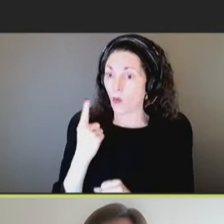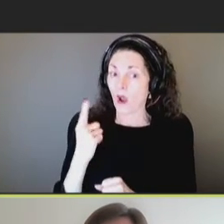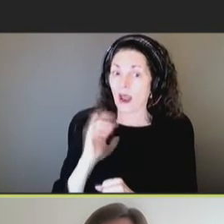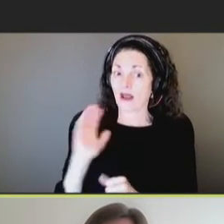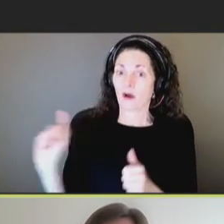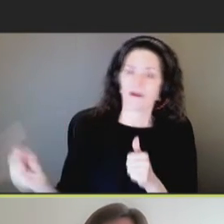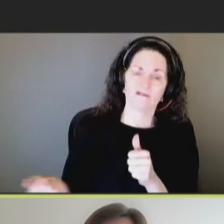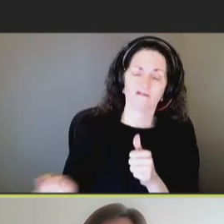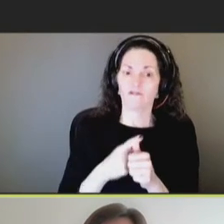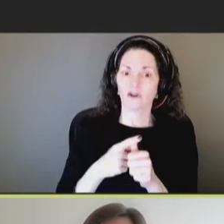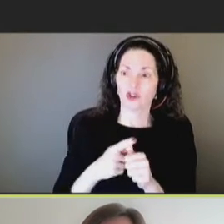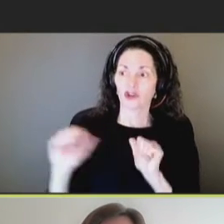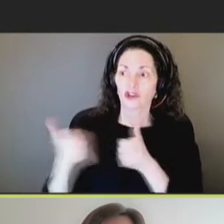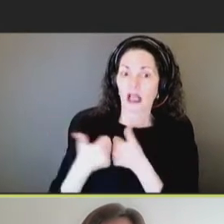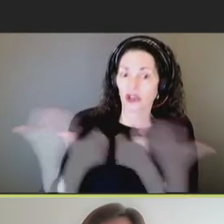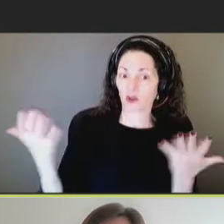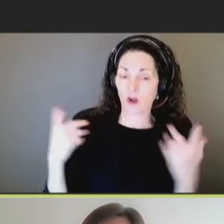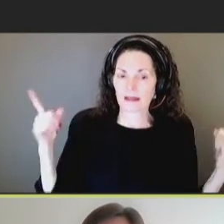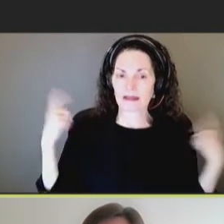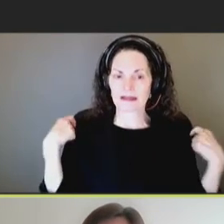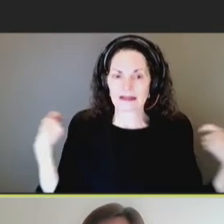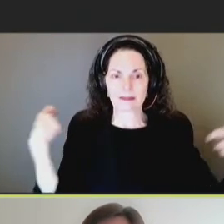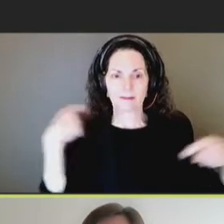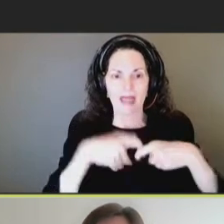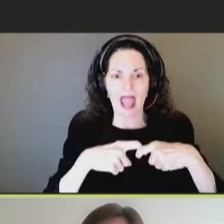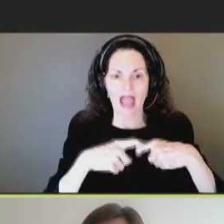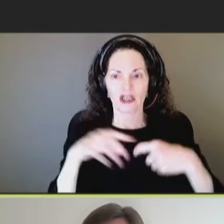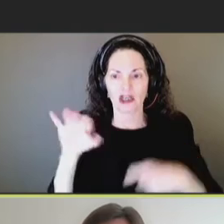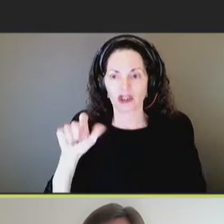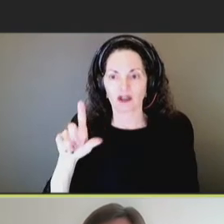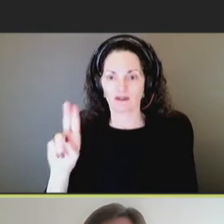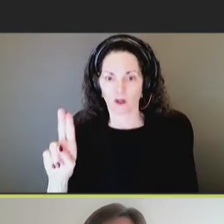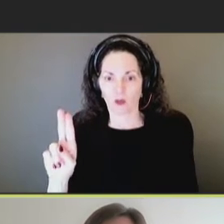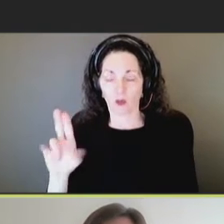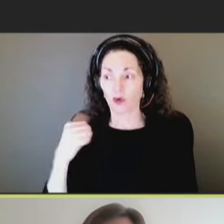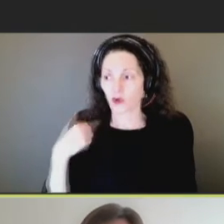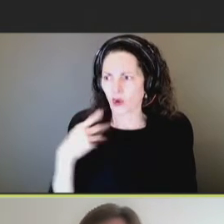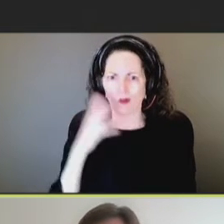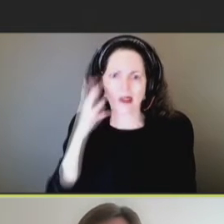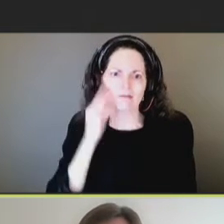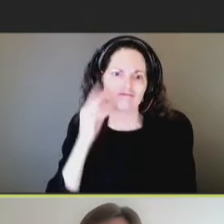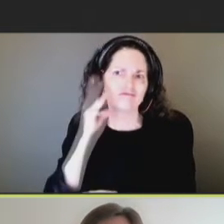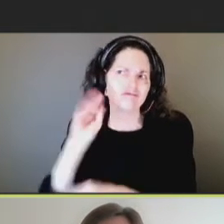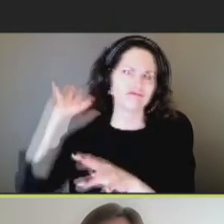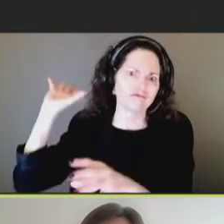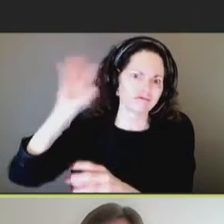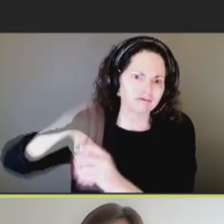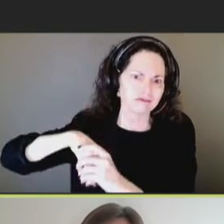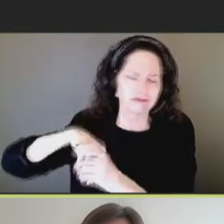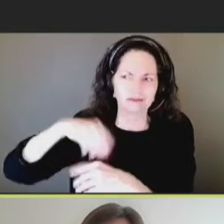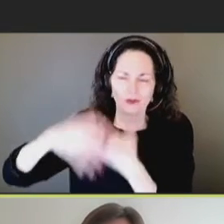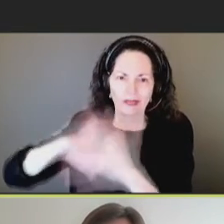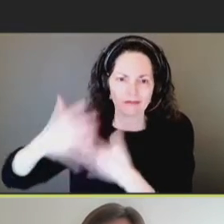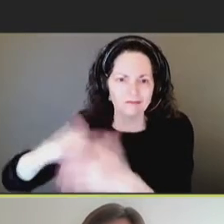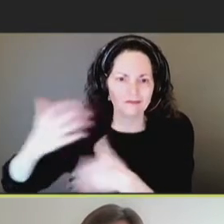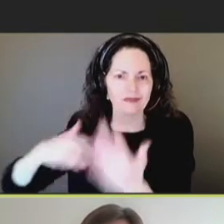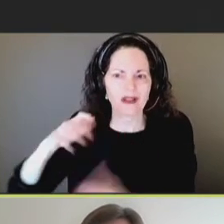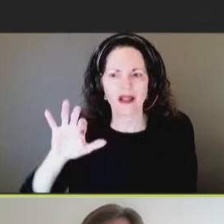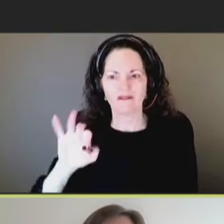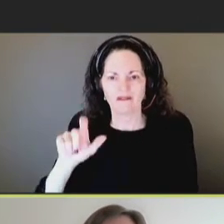flu. And so, we've really been involved in influenza for a very long time, over 100 years.